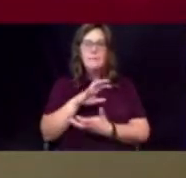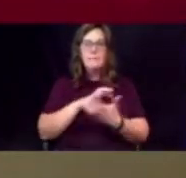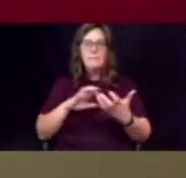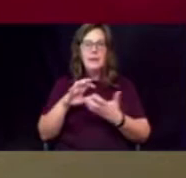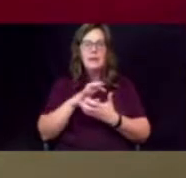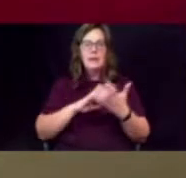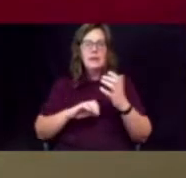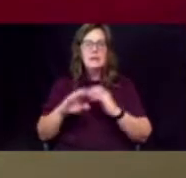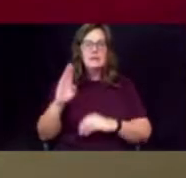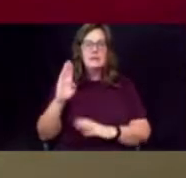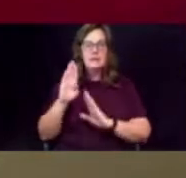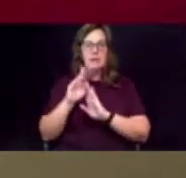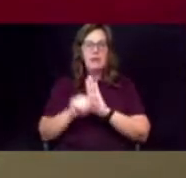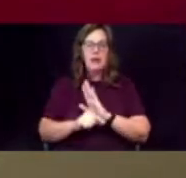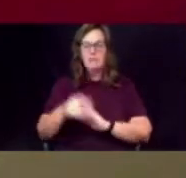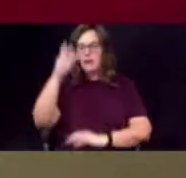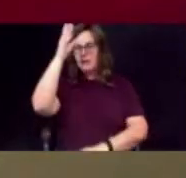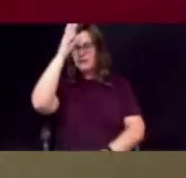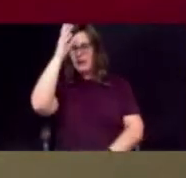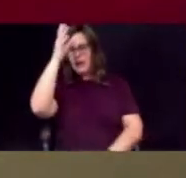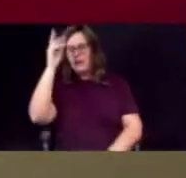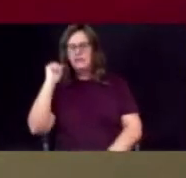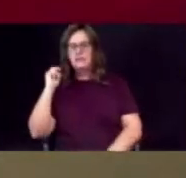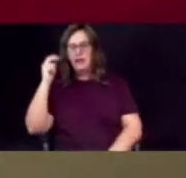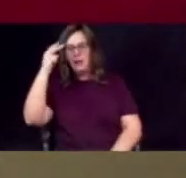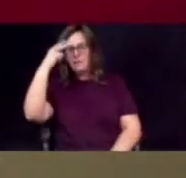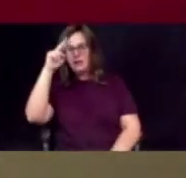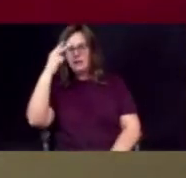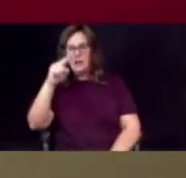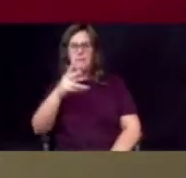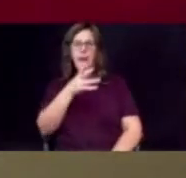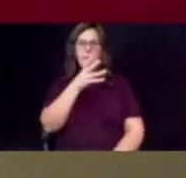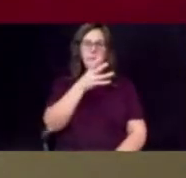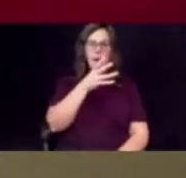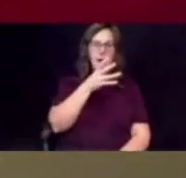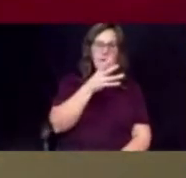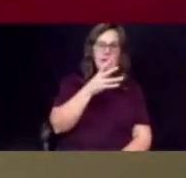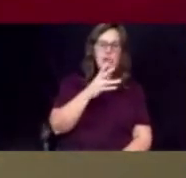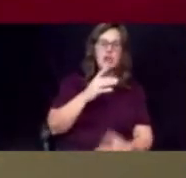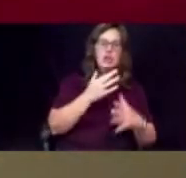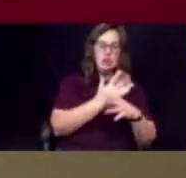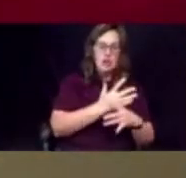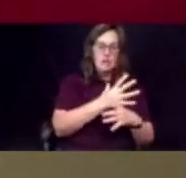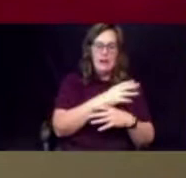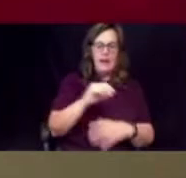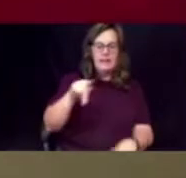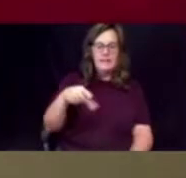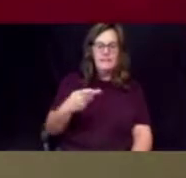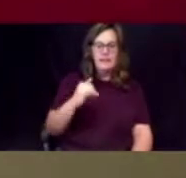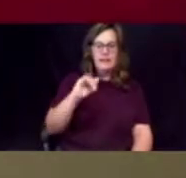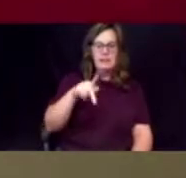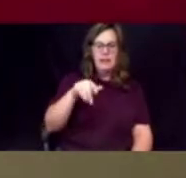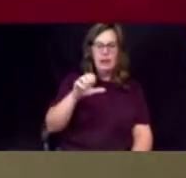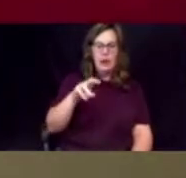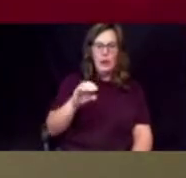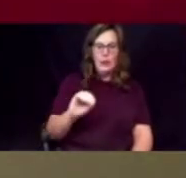is a mexican descent and my mother is a german and filipino descent i mainly grew up in my soletown i